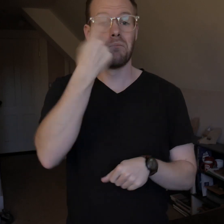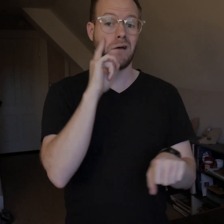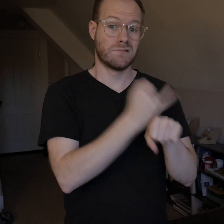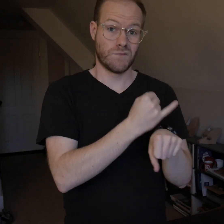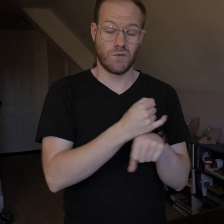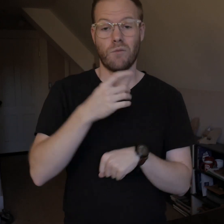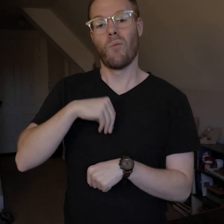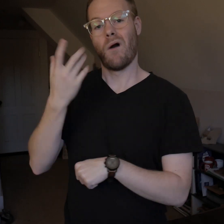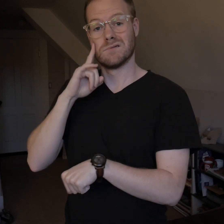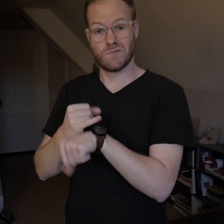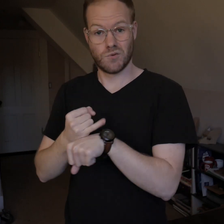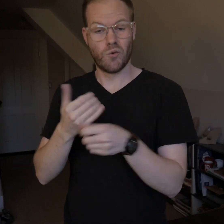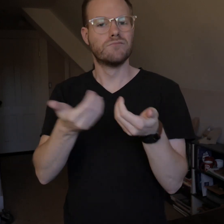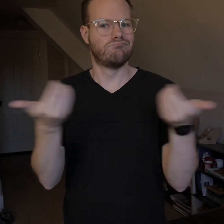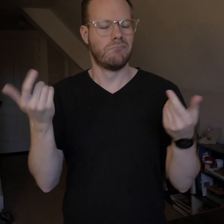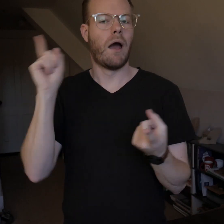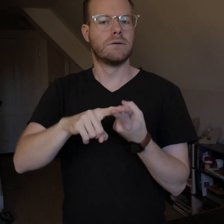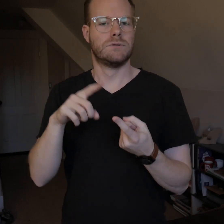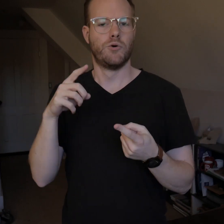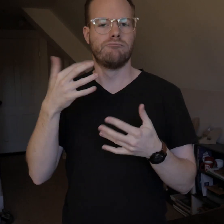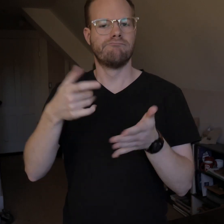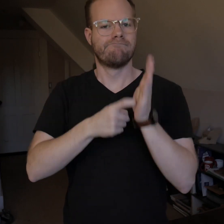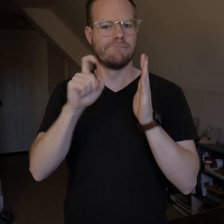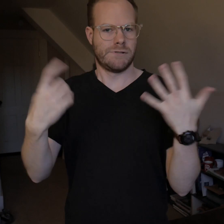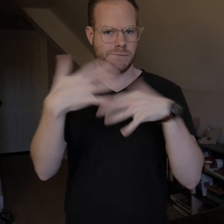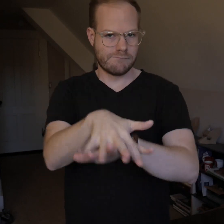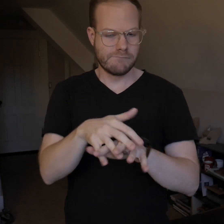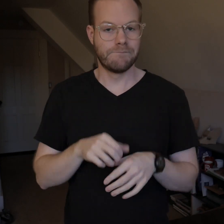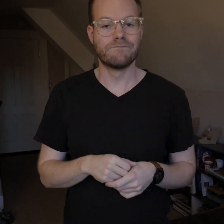Black deaf schools were separate from white deaf schools until desegregation,